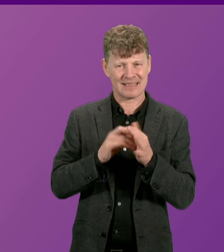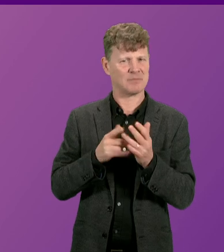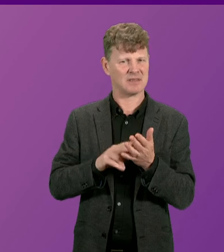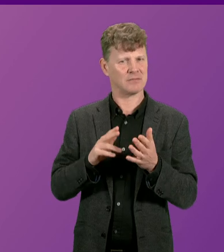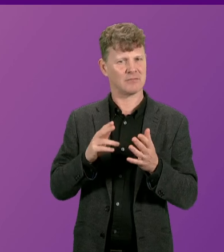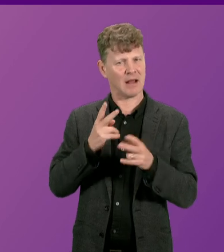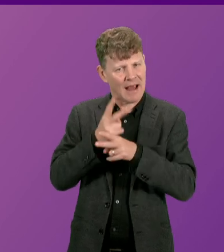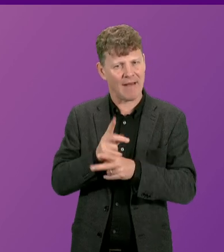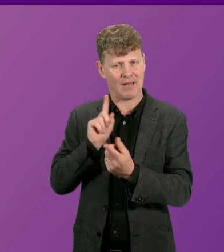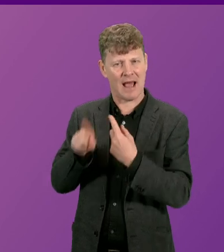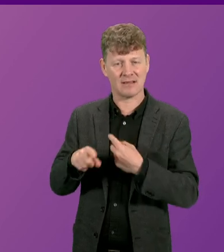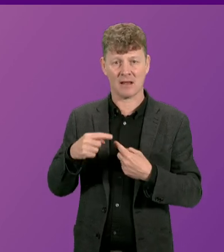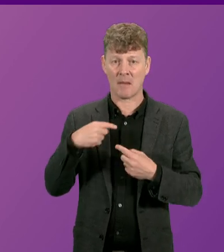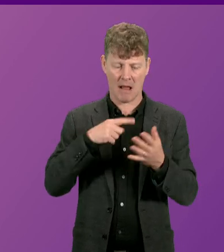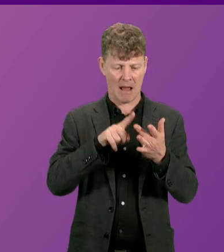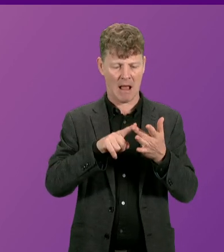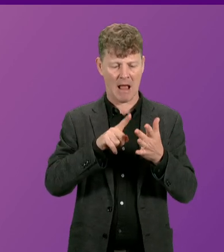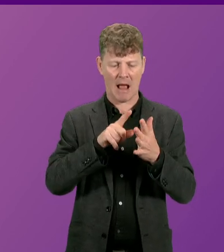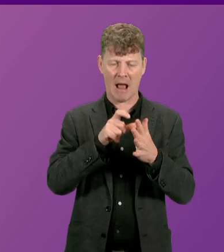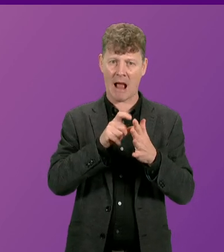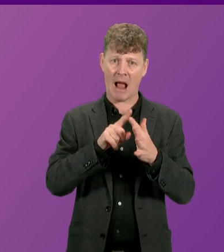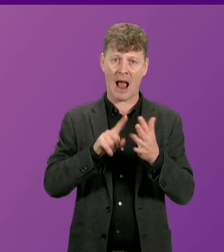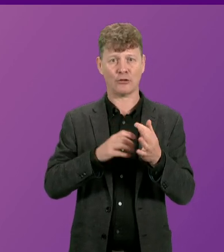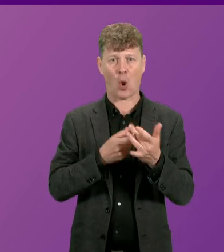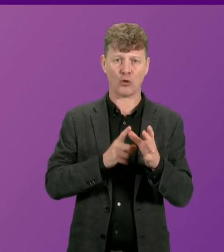described as ideological, because I made the point that evidence shows